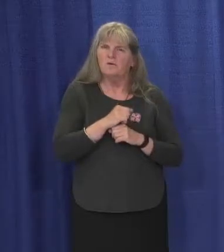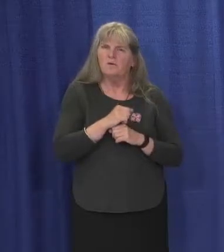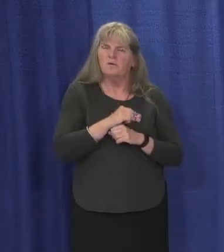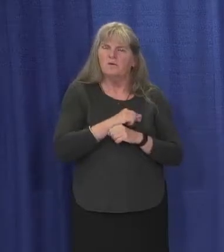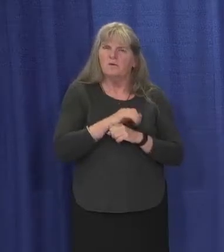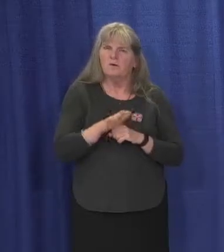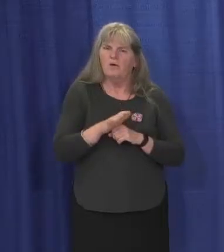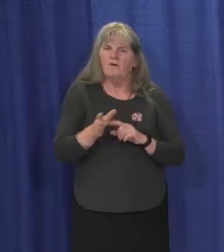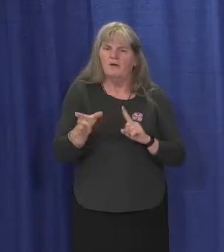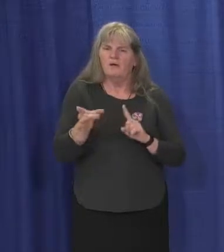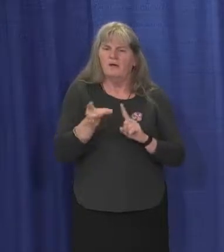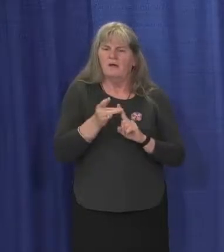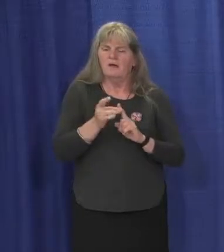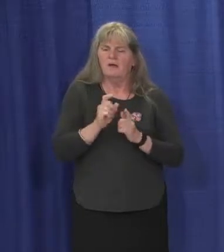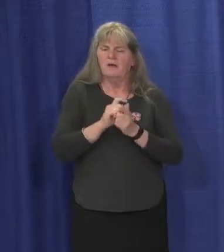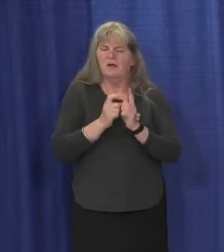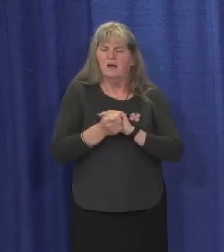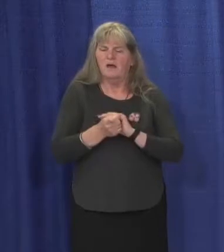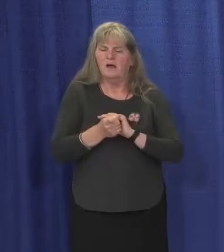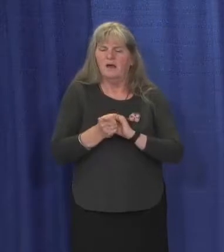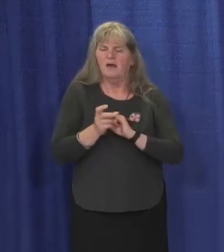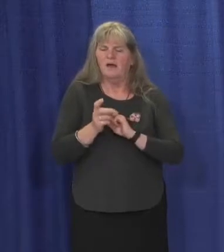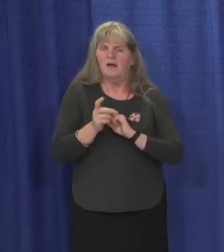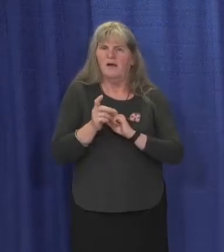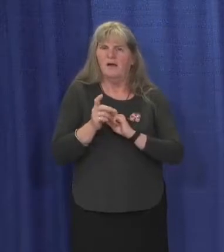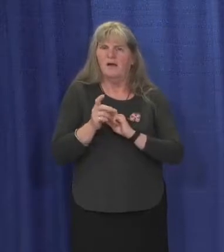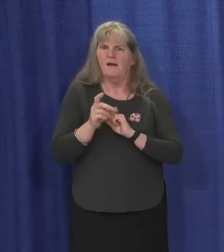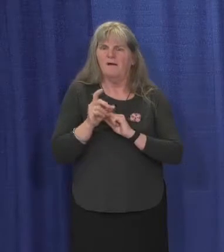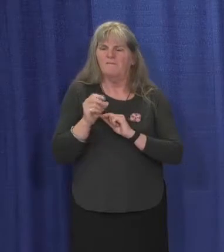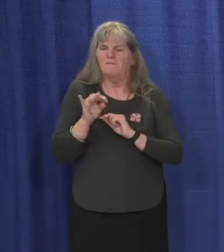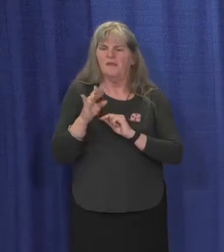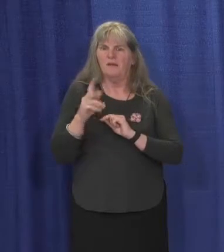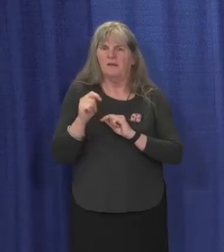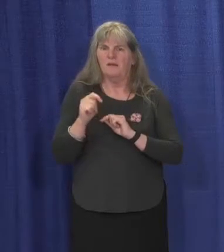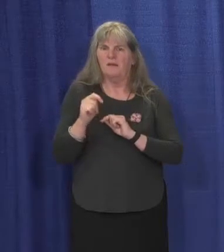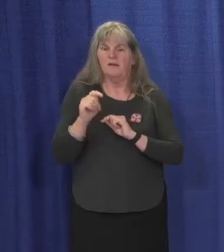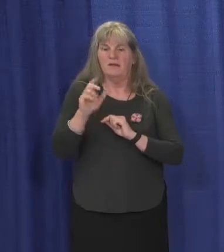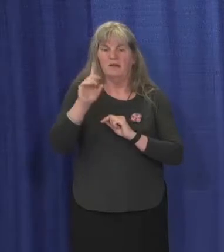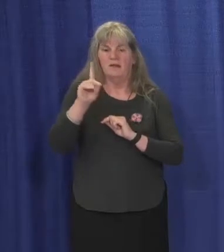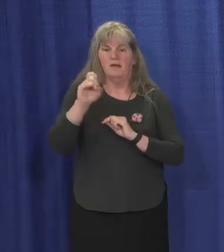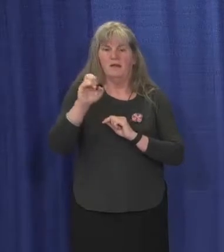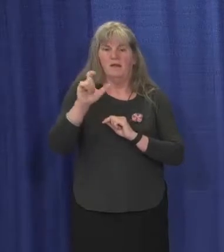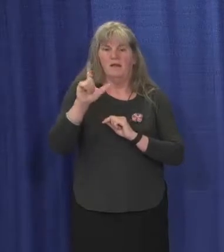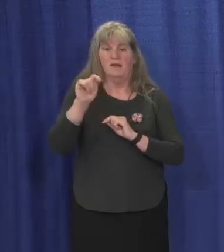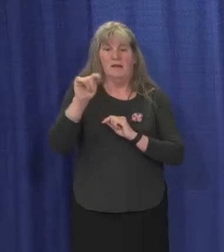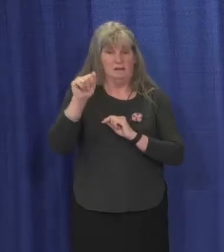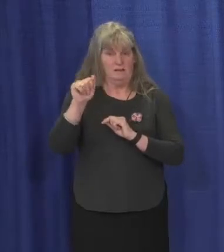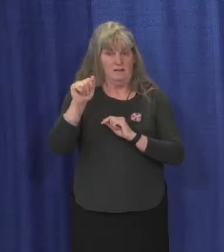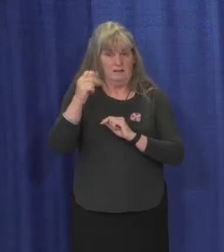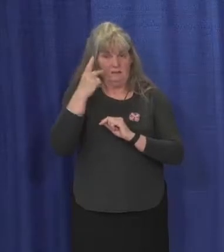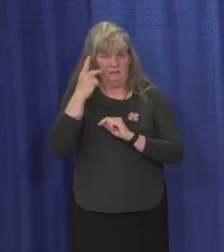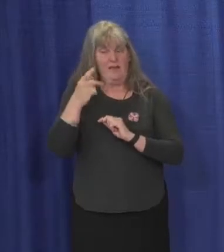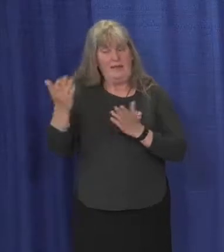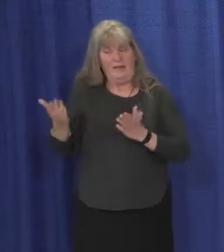any cases of the Delta variant? I know most transmission here is gamma but have you seen anything